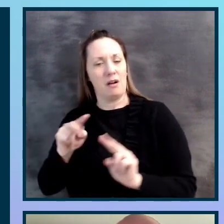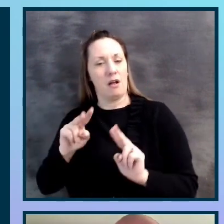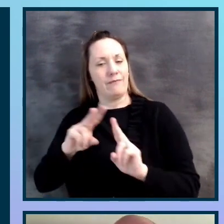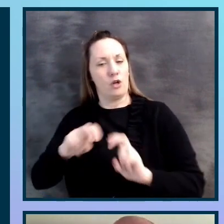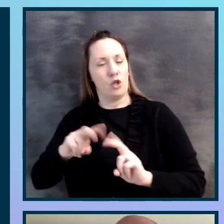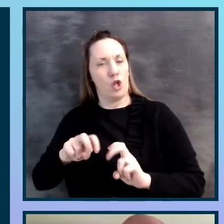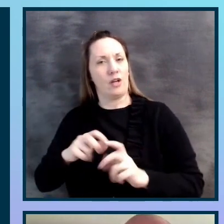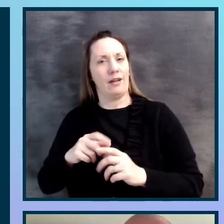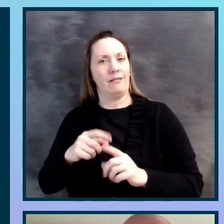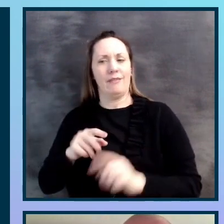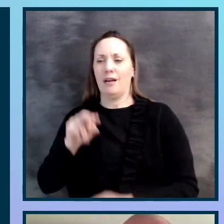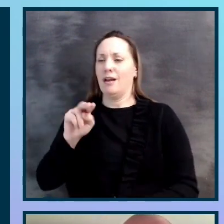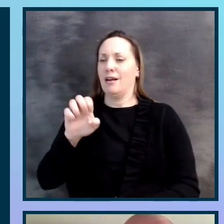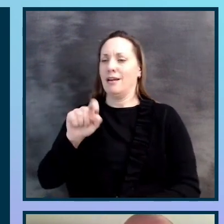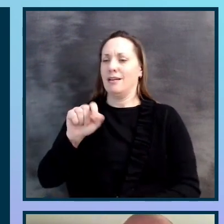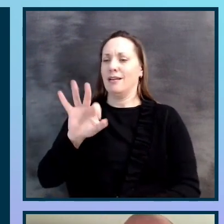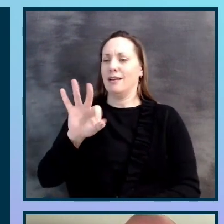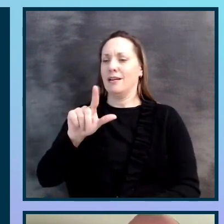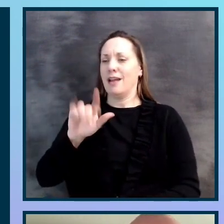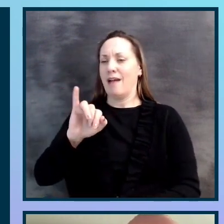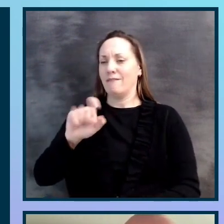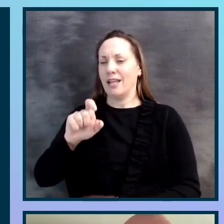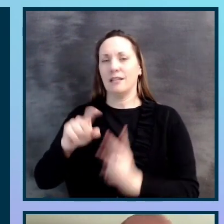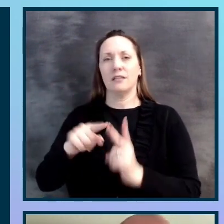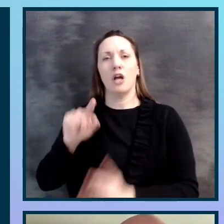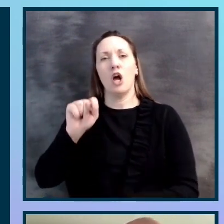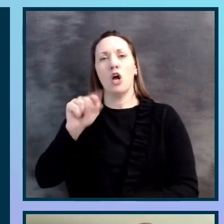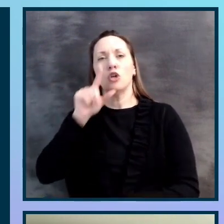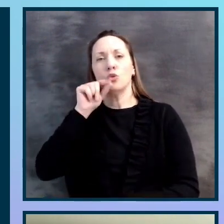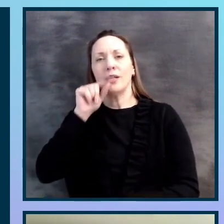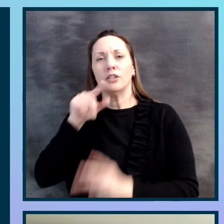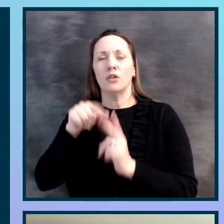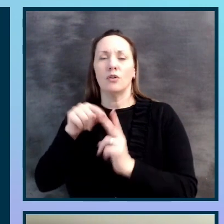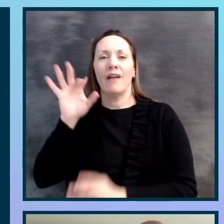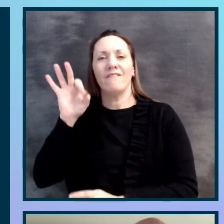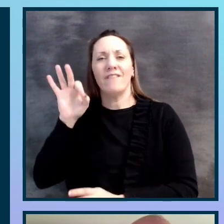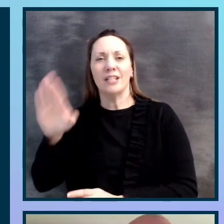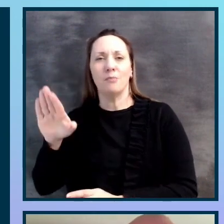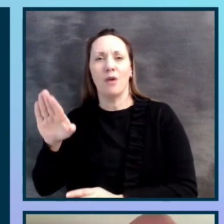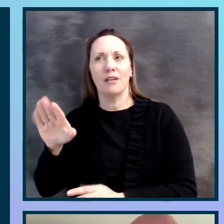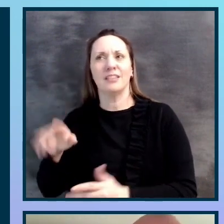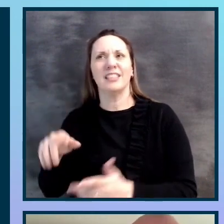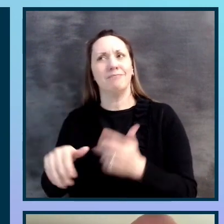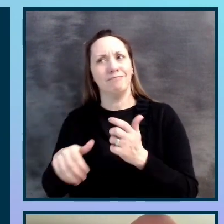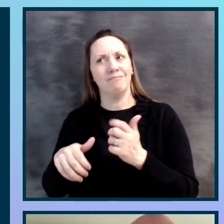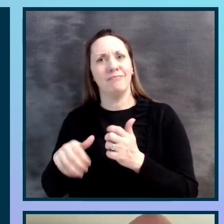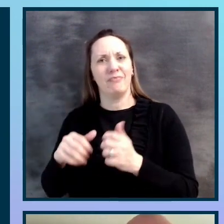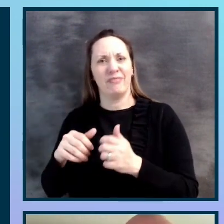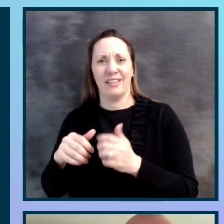like Netflix, Twitter, and Facebook, that over 80% of the audience consuming video,